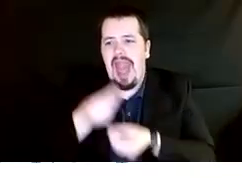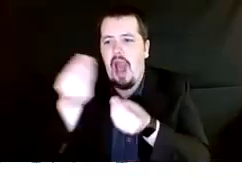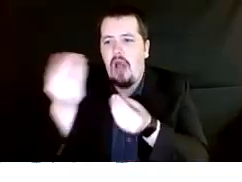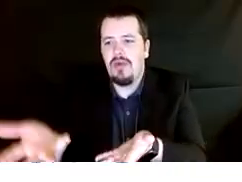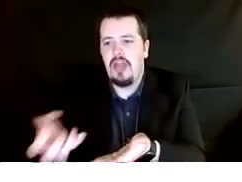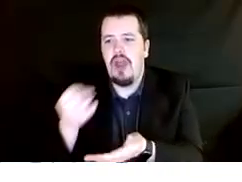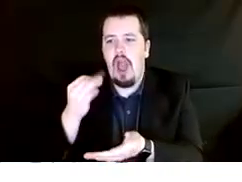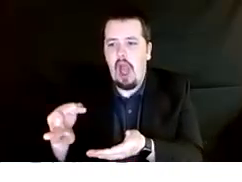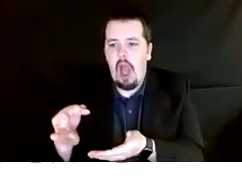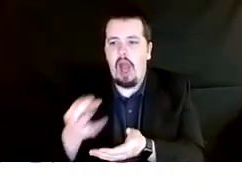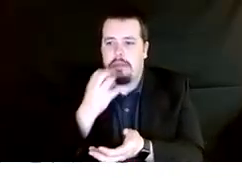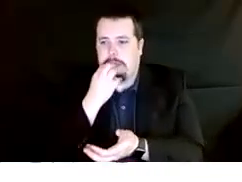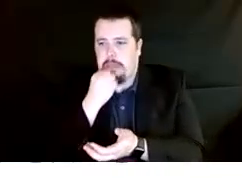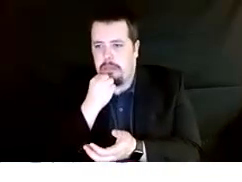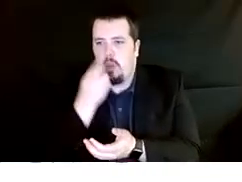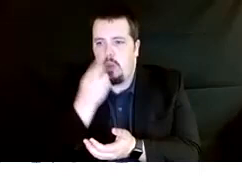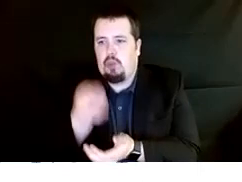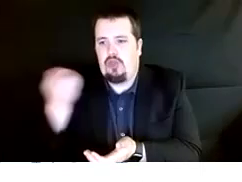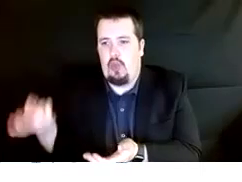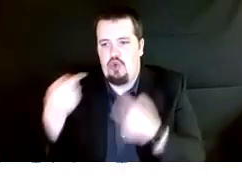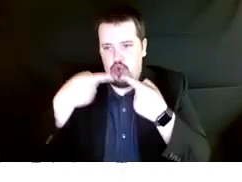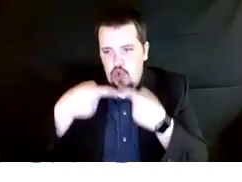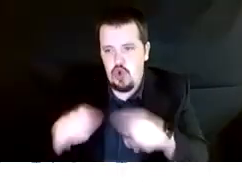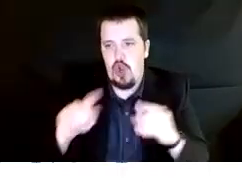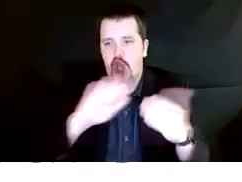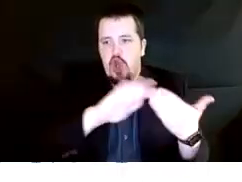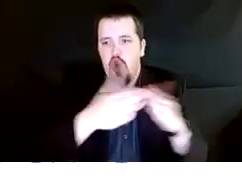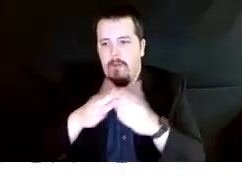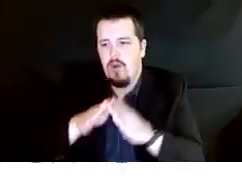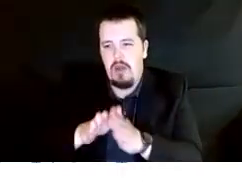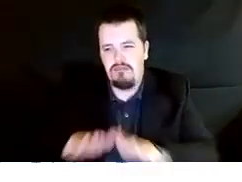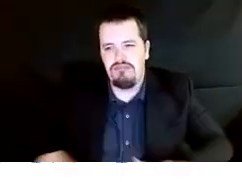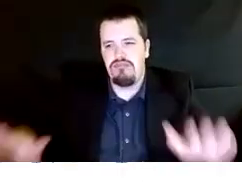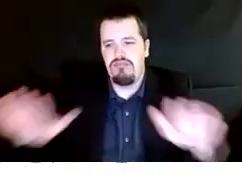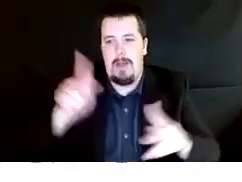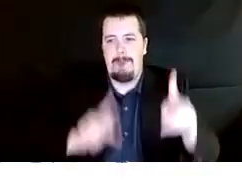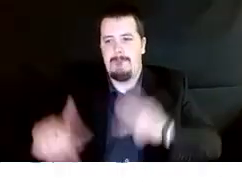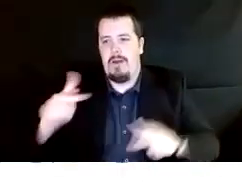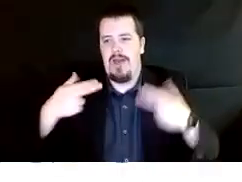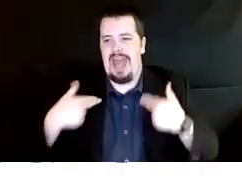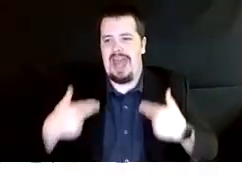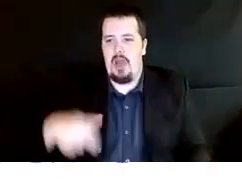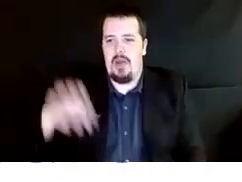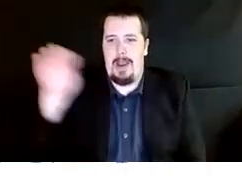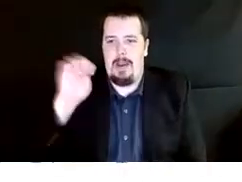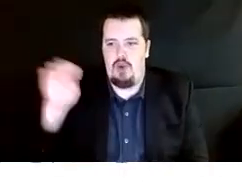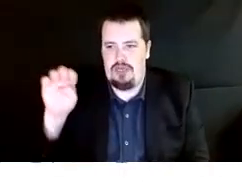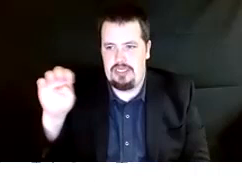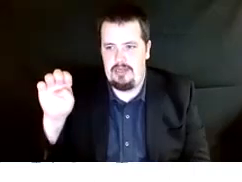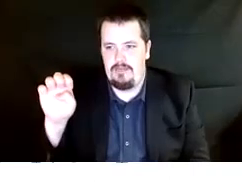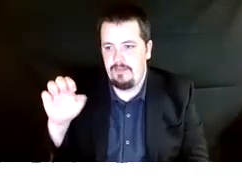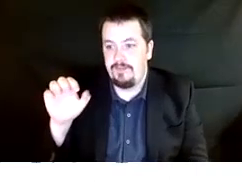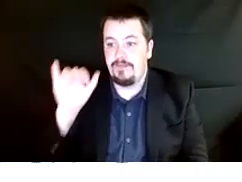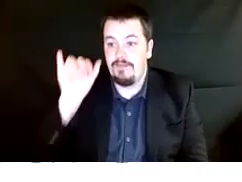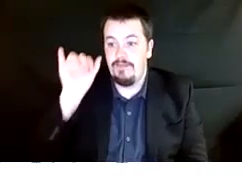Resources During a Community-wide Public Health Emergency and that's as declared by the governor